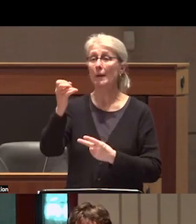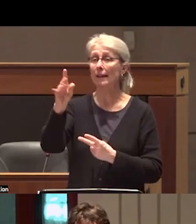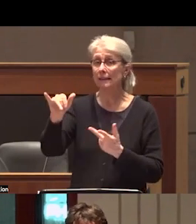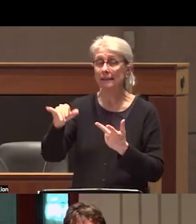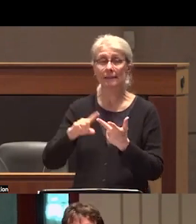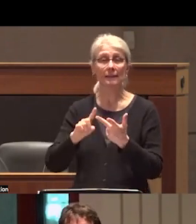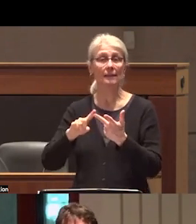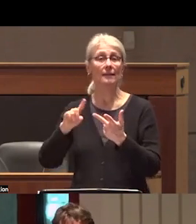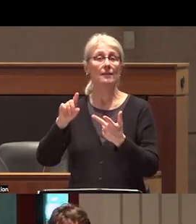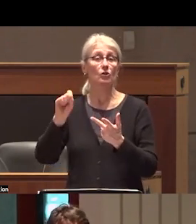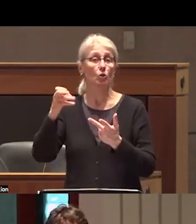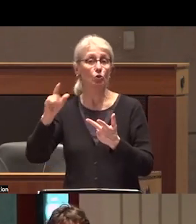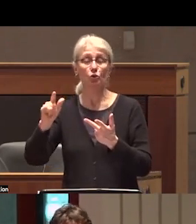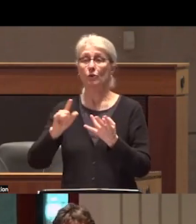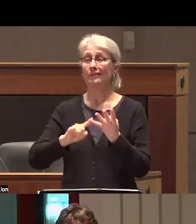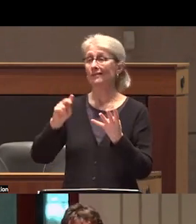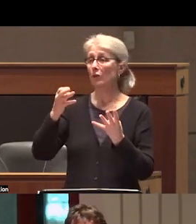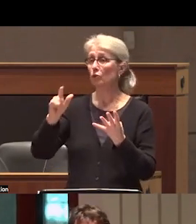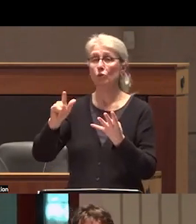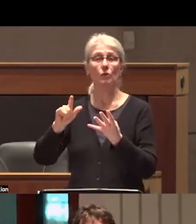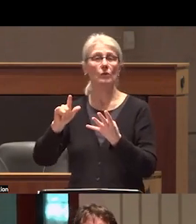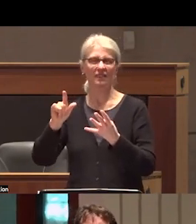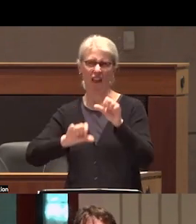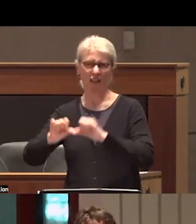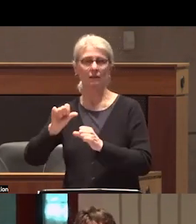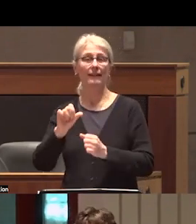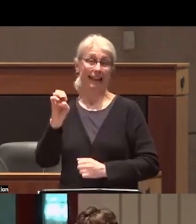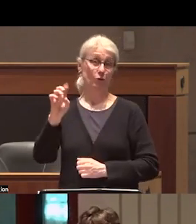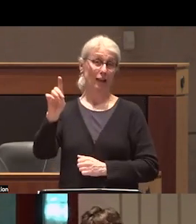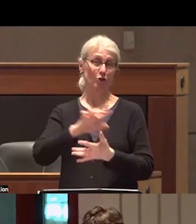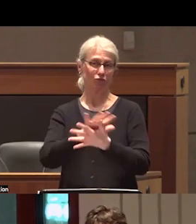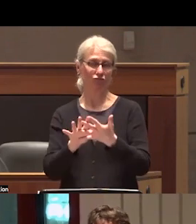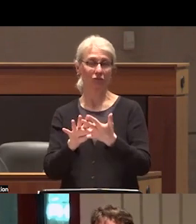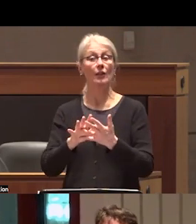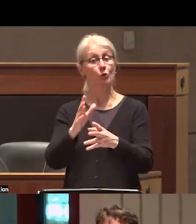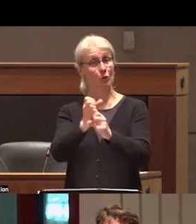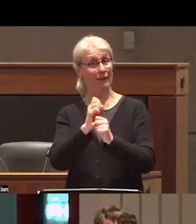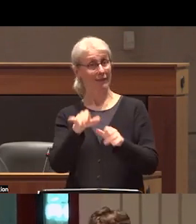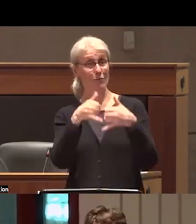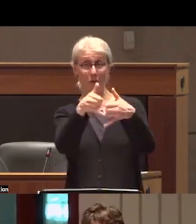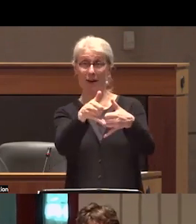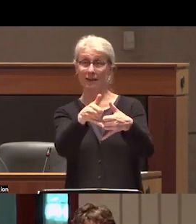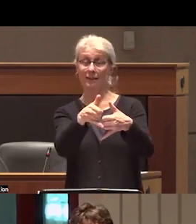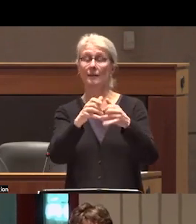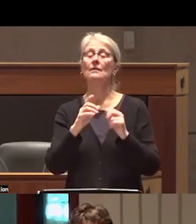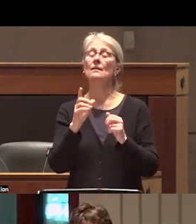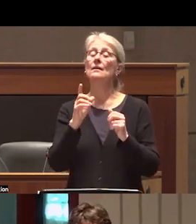Natural Sciences and education to be eligible for the prize the work must be the object of and or